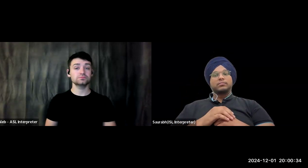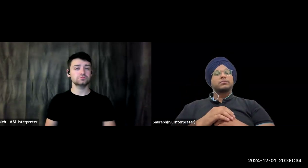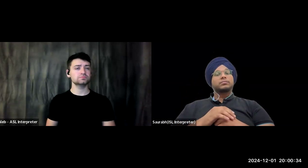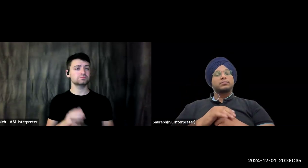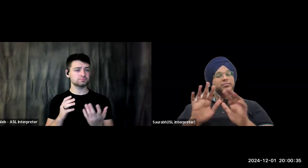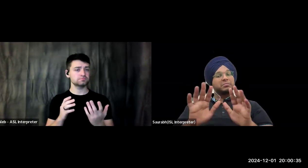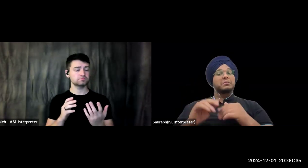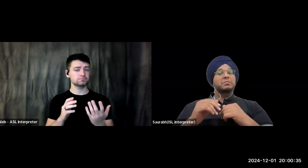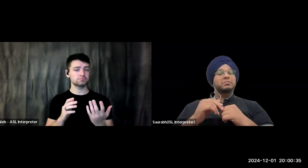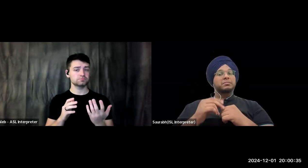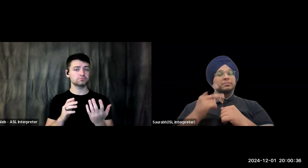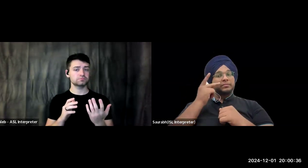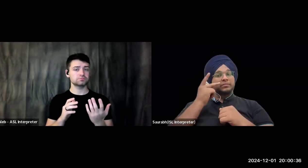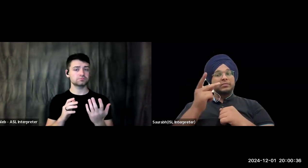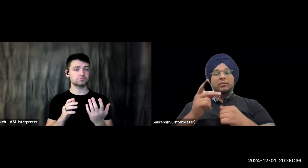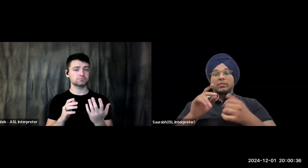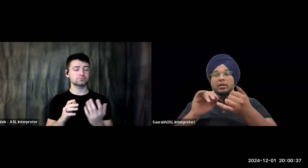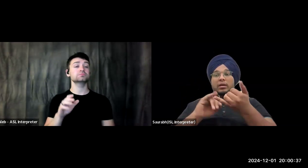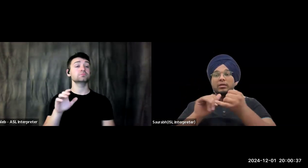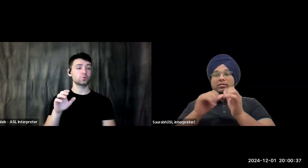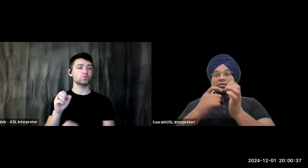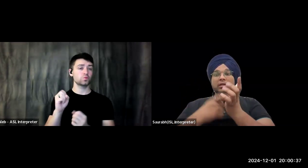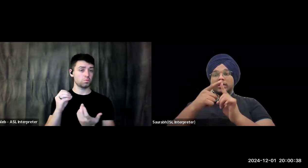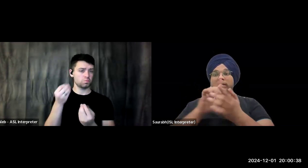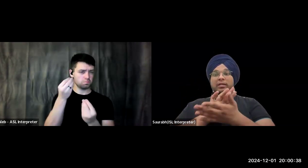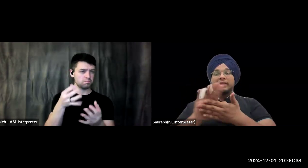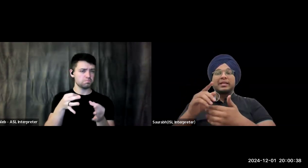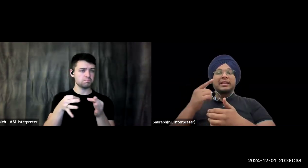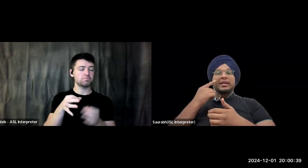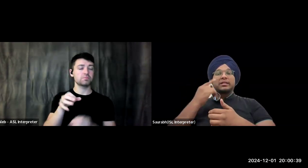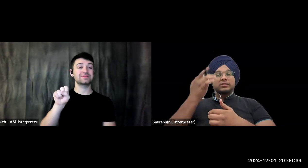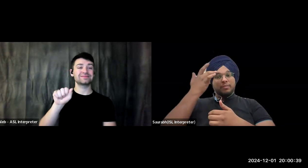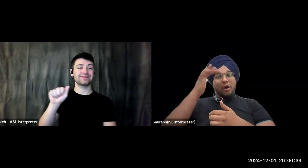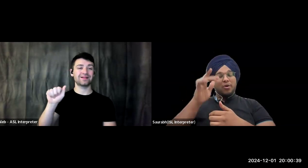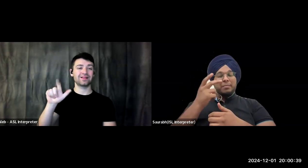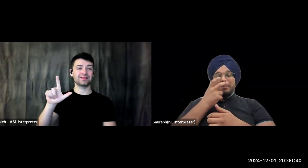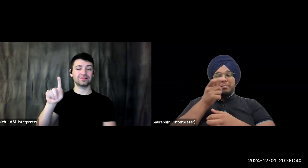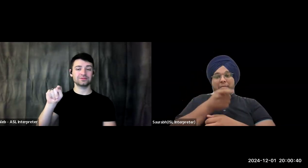See, this Saarthi smart cane, as I told you, it's an electronic device.